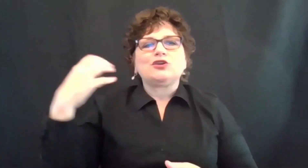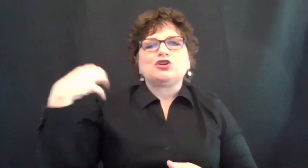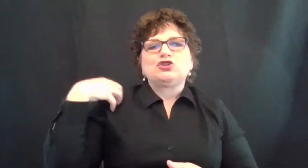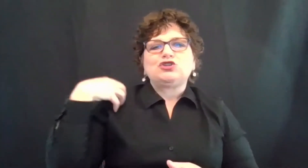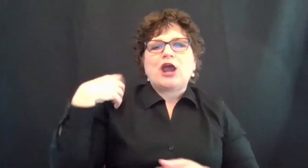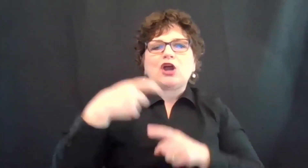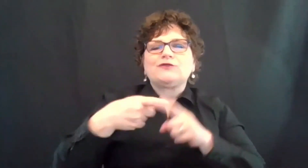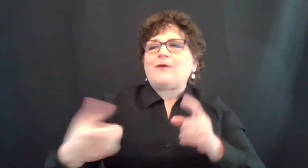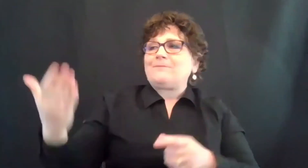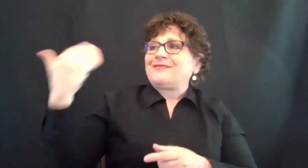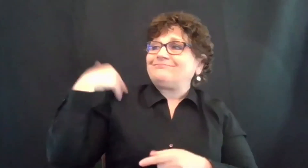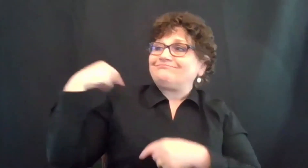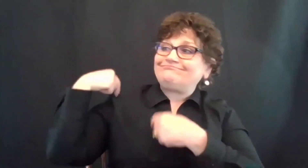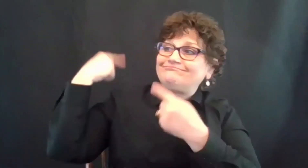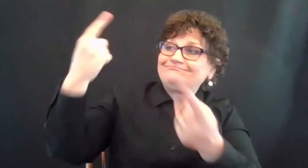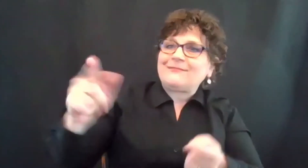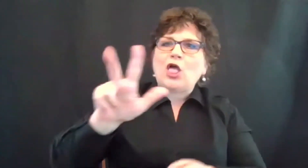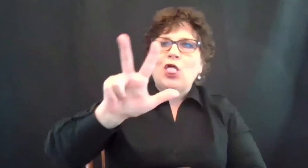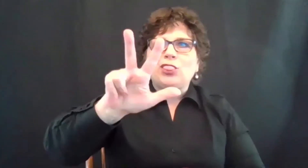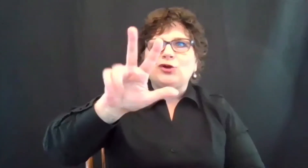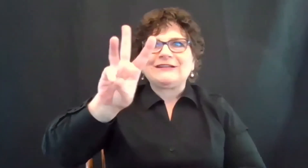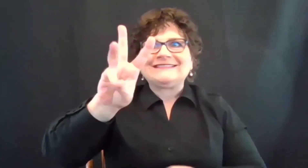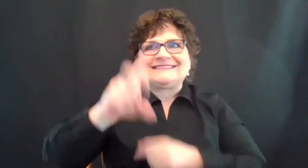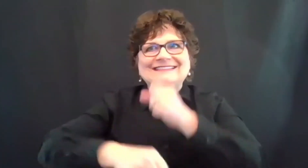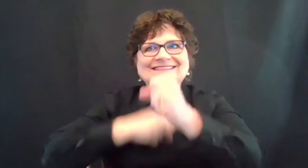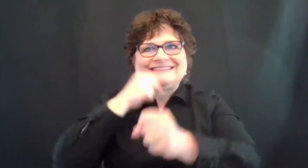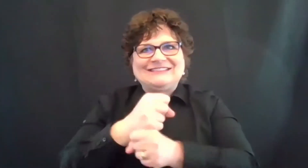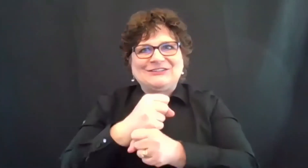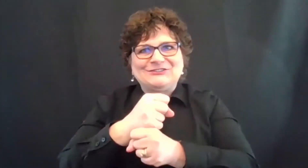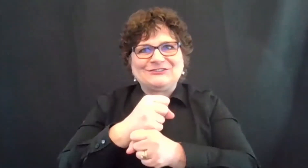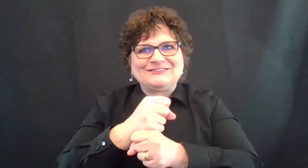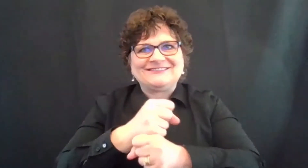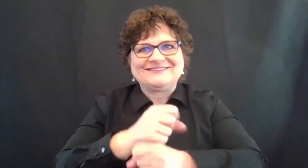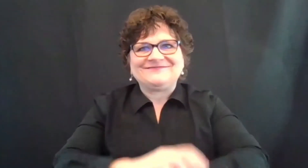and chairs from the last 36 years.